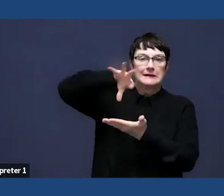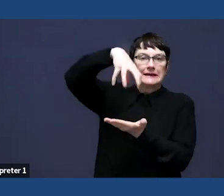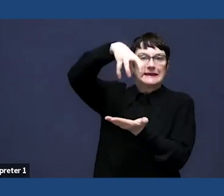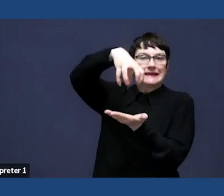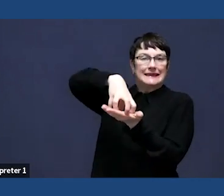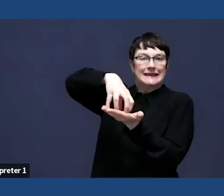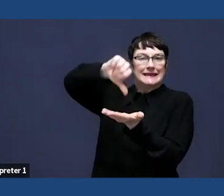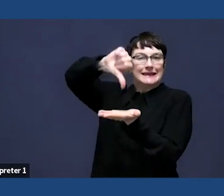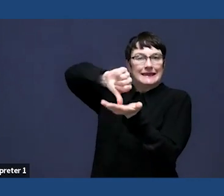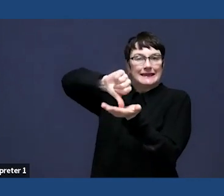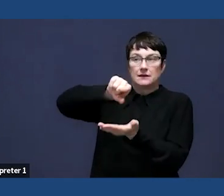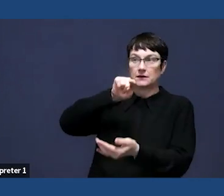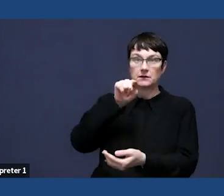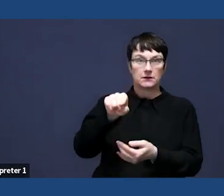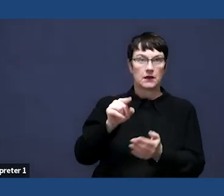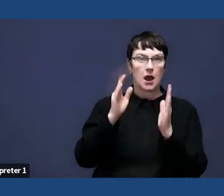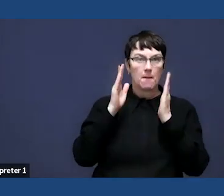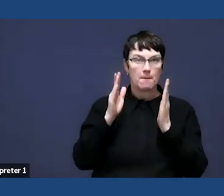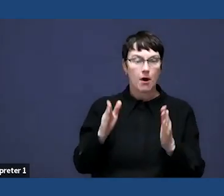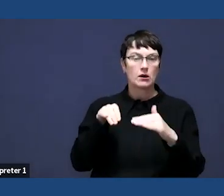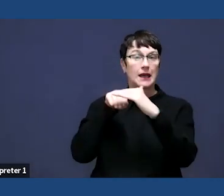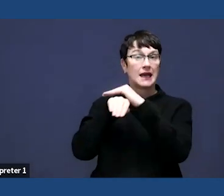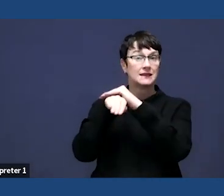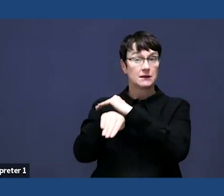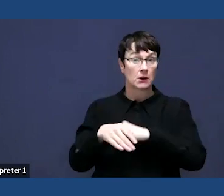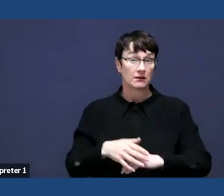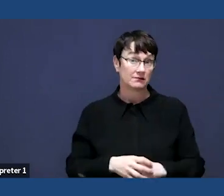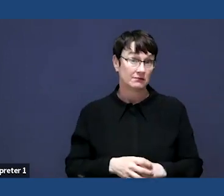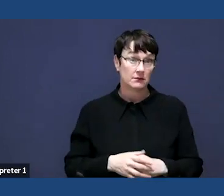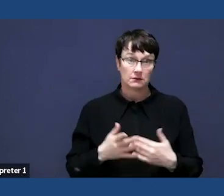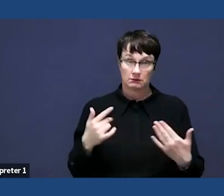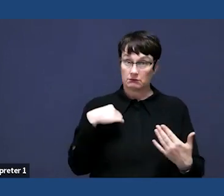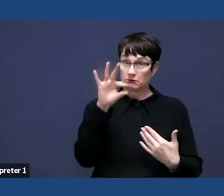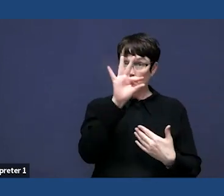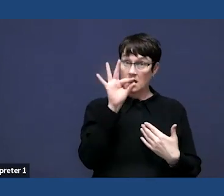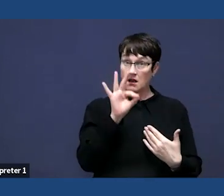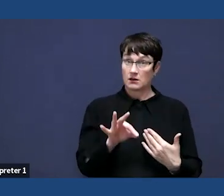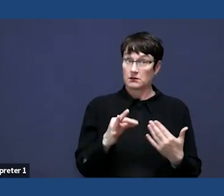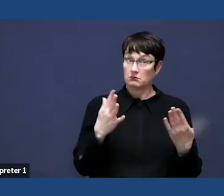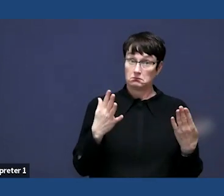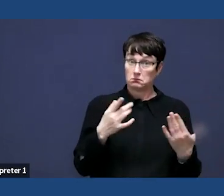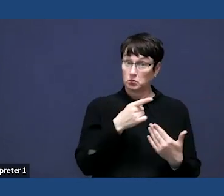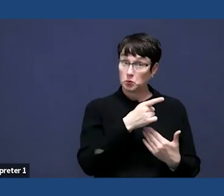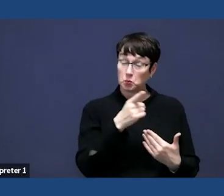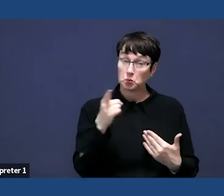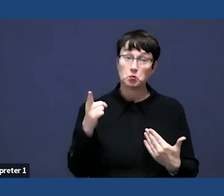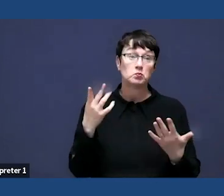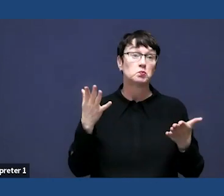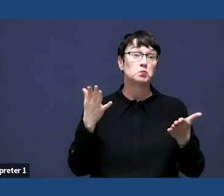Hillary, I know you are actually working on some projects on the paratransit system.